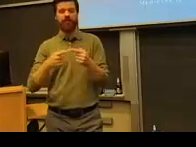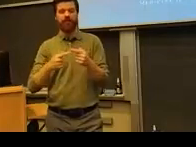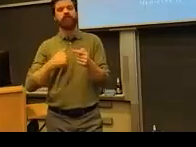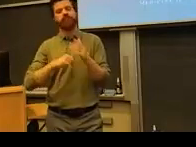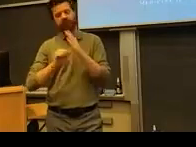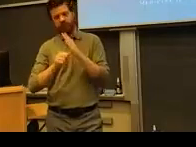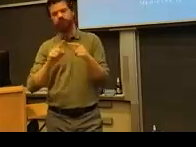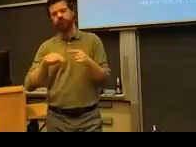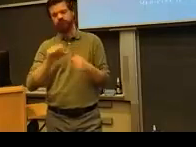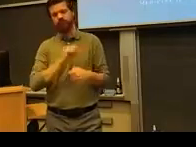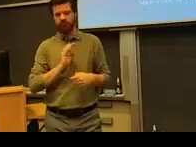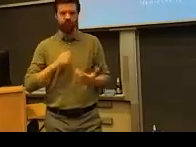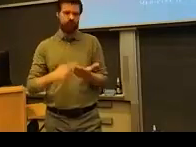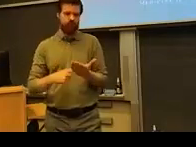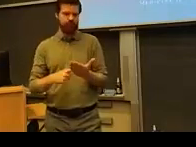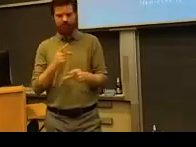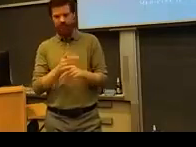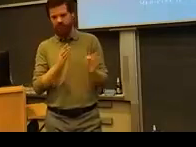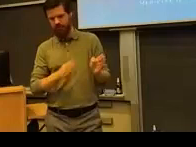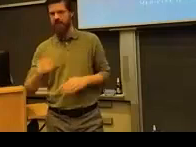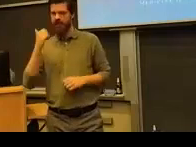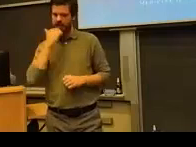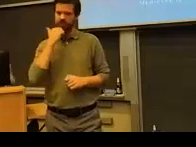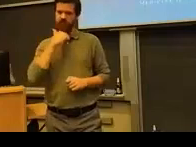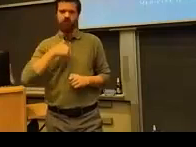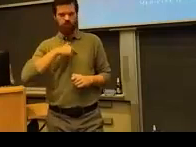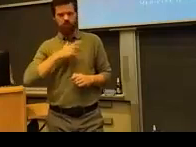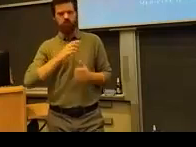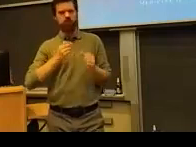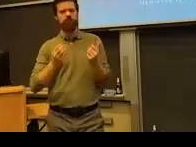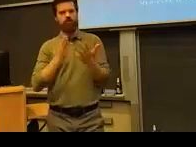we talk about it in care planning at every day where we meet as an interdisciplinary team um